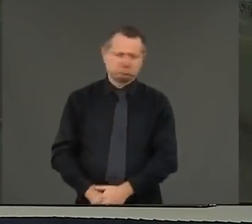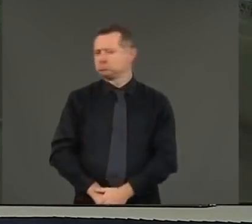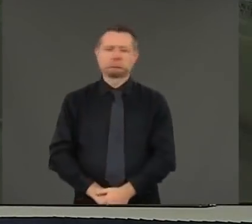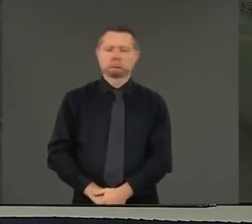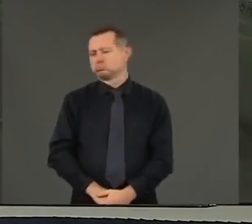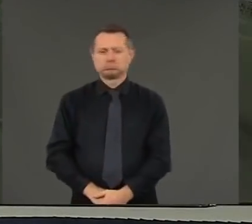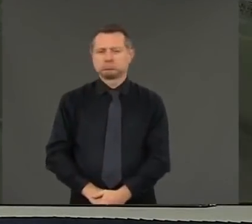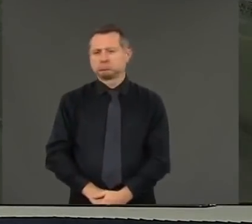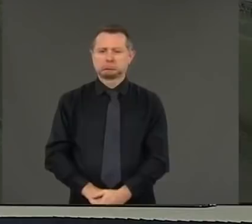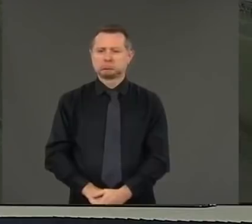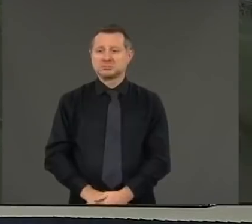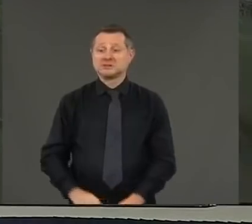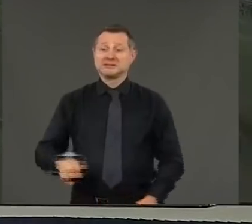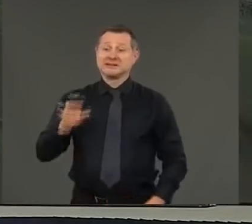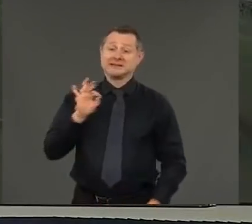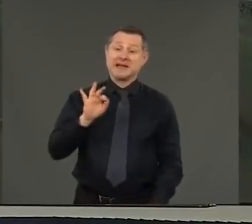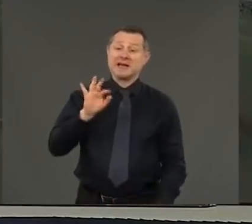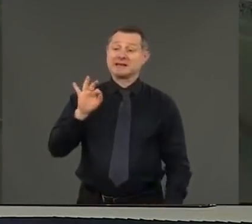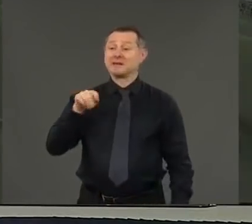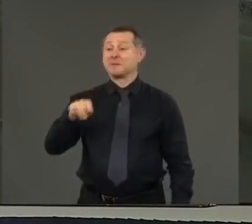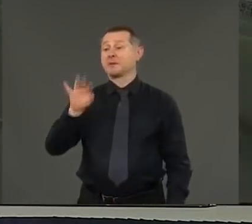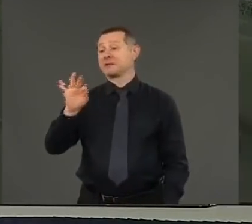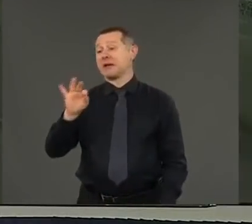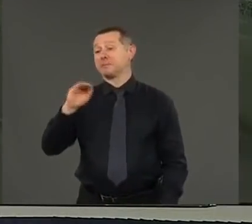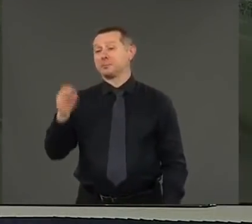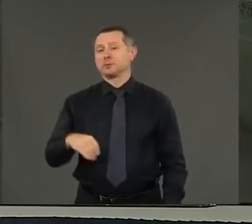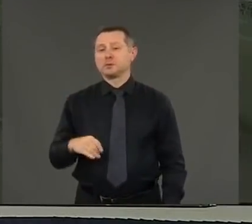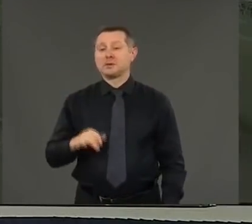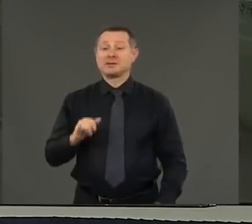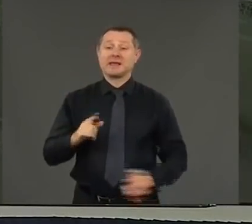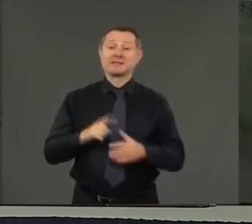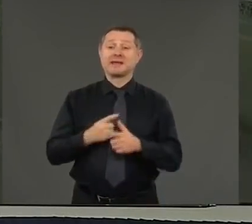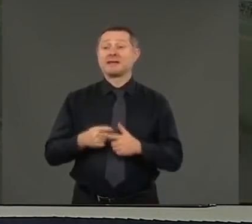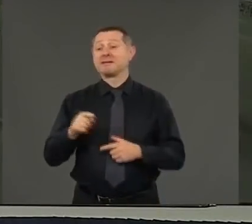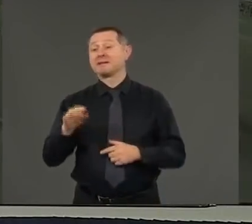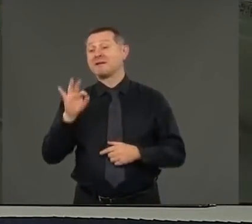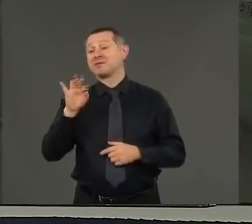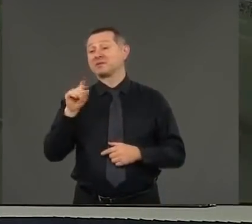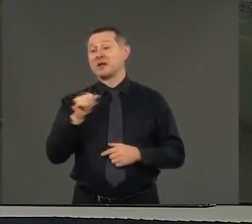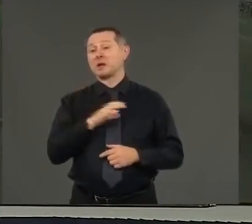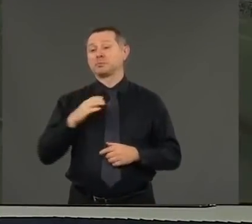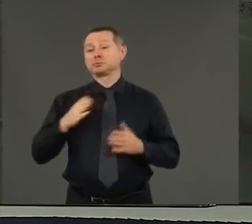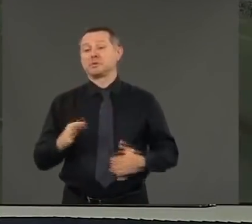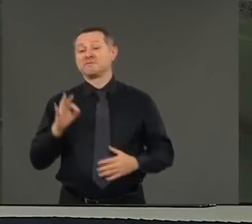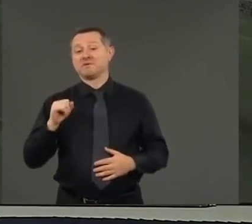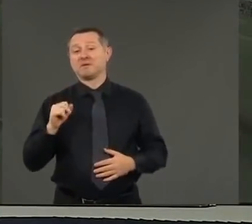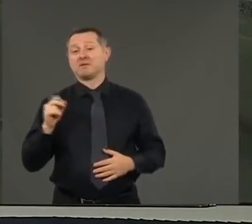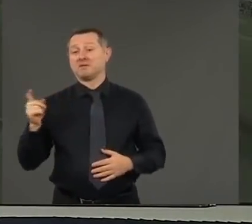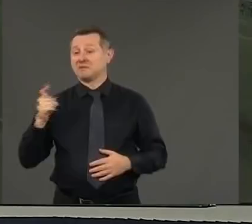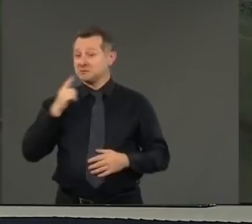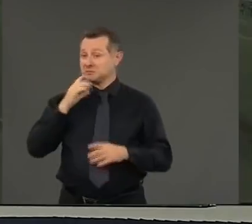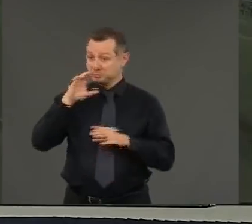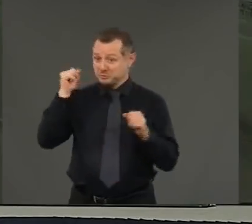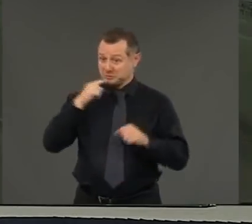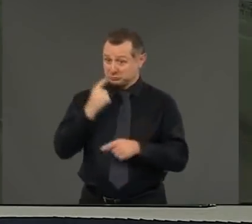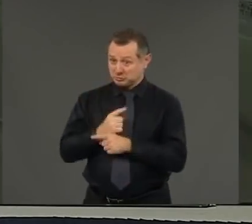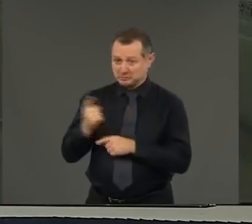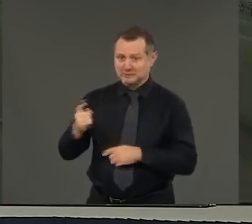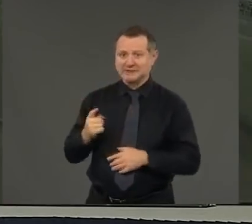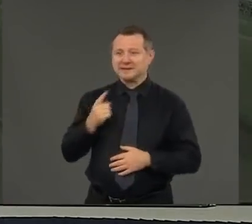THE PRESIDENT SAYS A LOT OF THINGS, RIGHT? THEY'RE NOT NECESSARILY FACTS, THEY'RE NOT NECESSARILY TRUE.